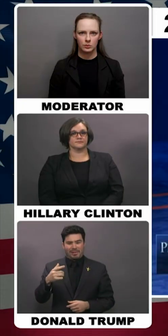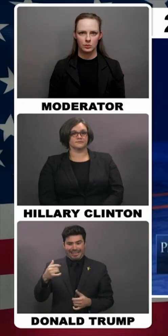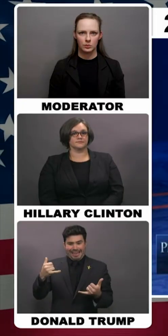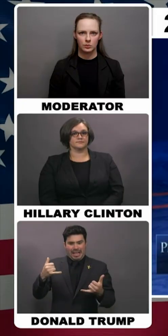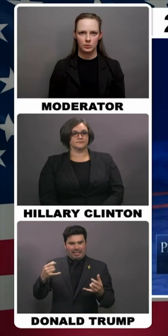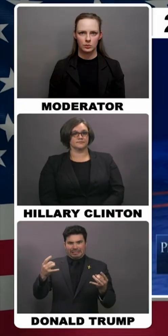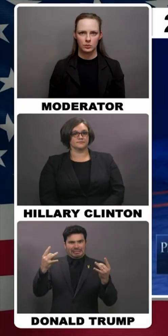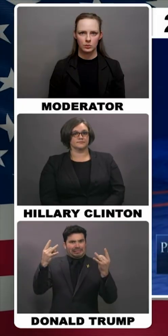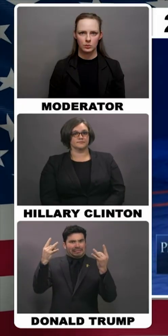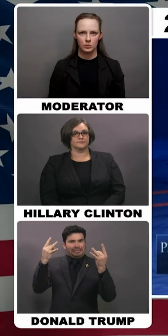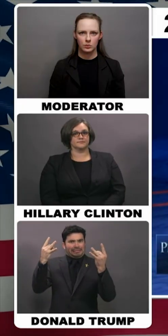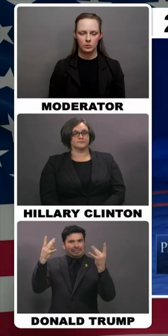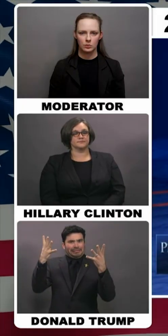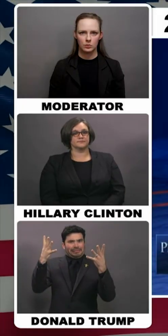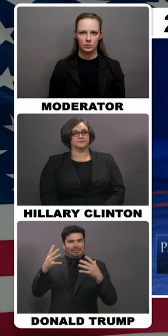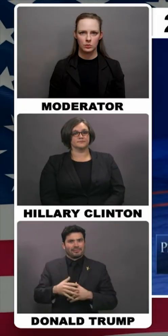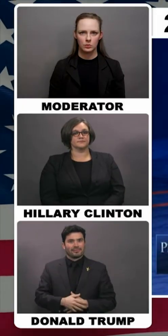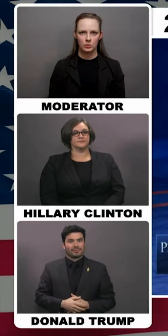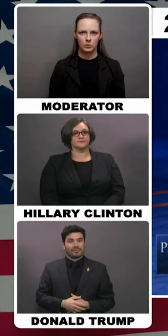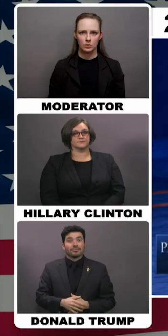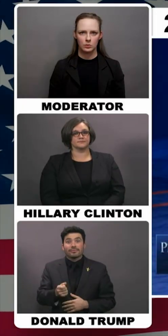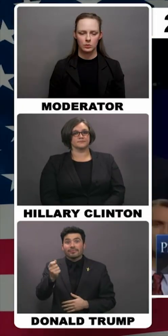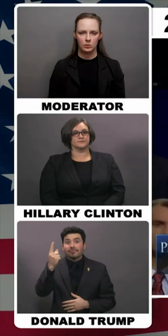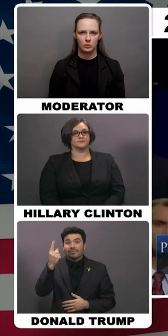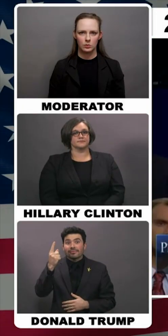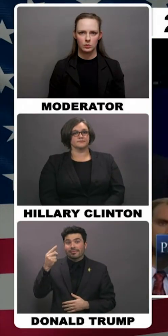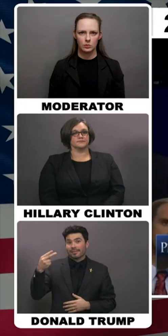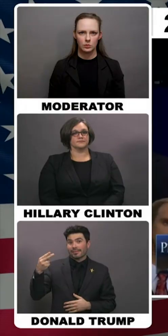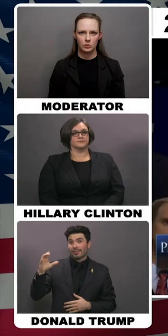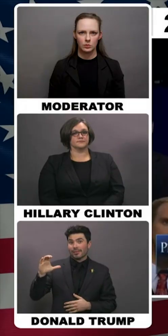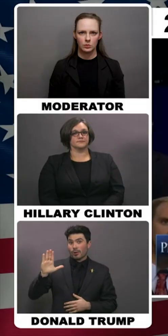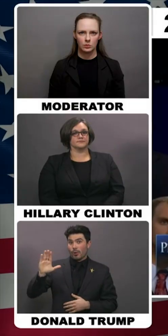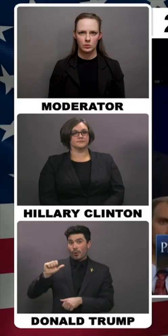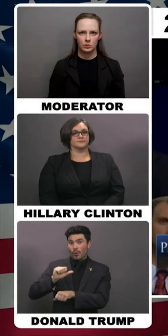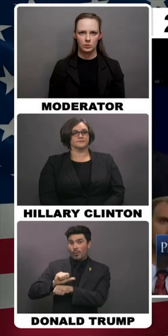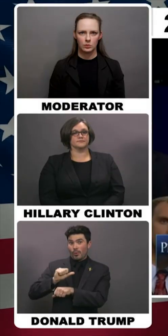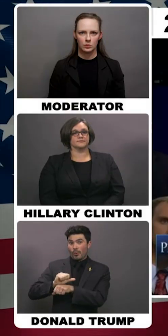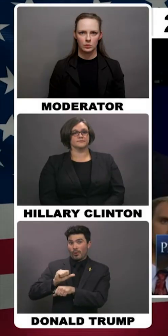'cause the fact is, almost everything she's done in foreign policy has been a mistake and it's been a disaster.